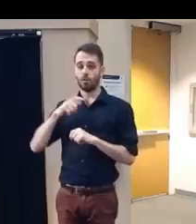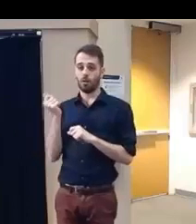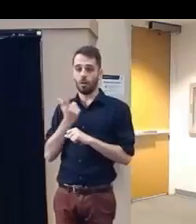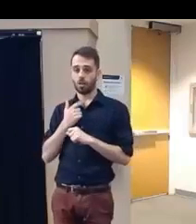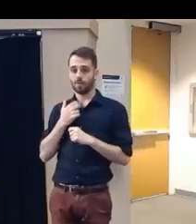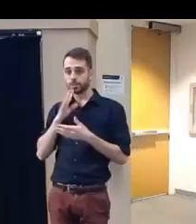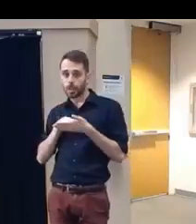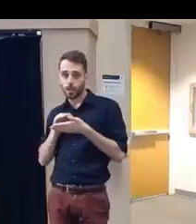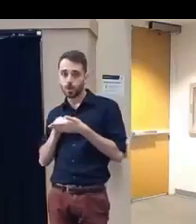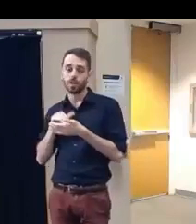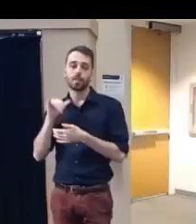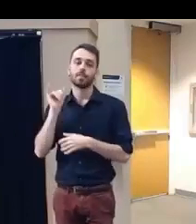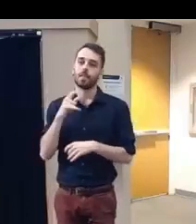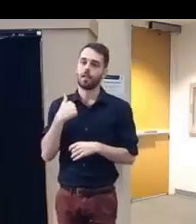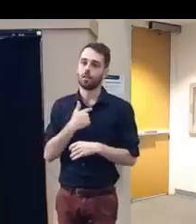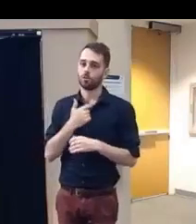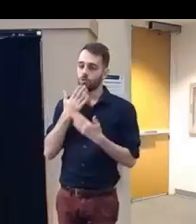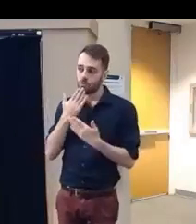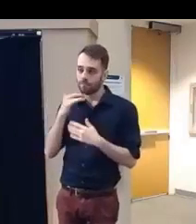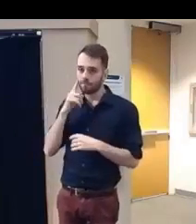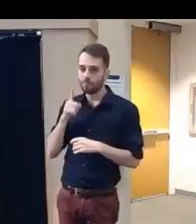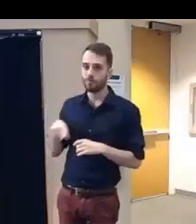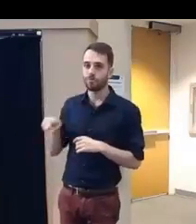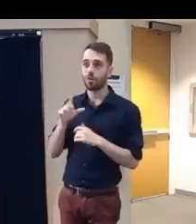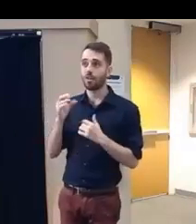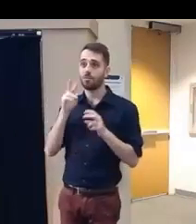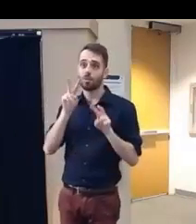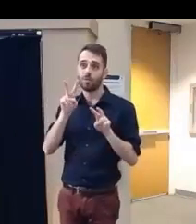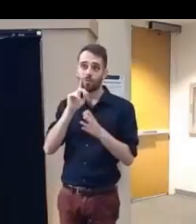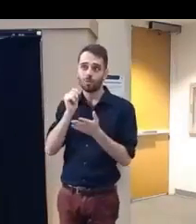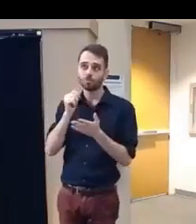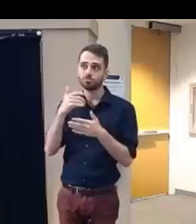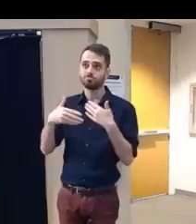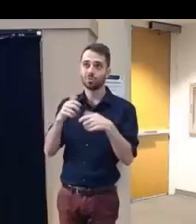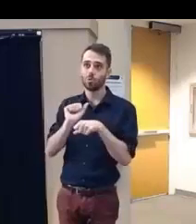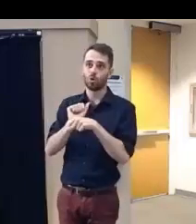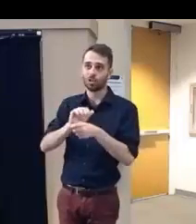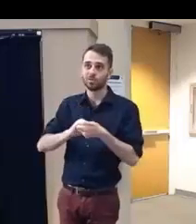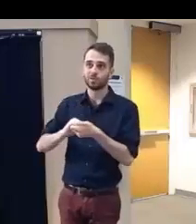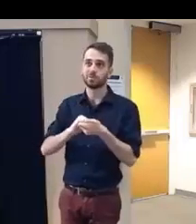but we're grateful to you and we look forward to working with you thanks very much foreign